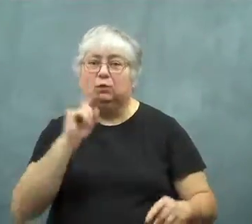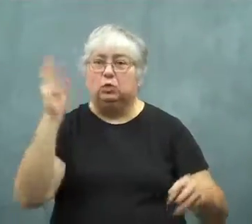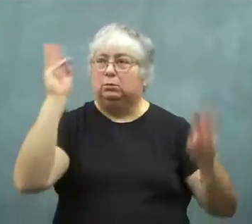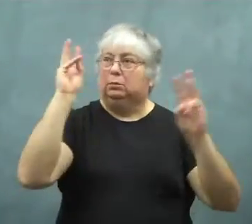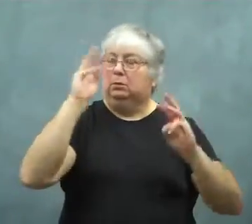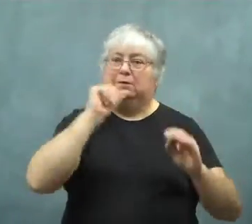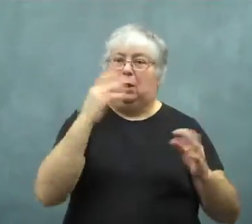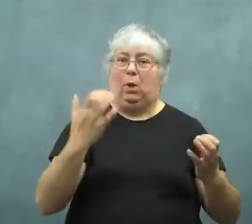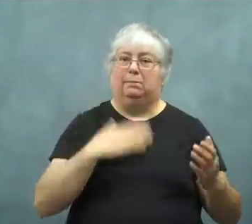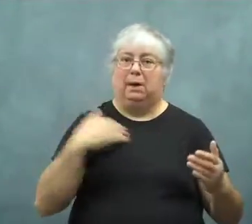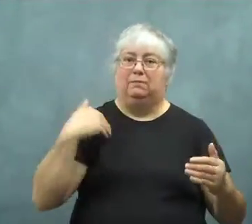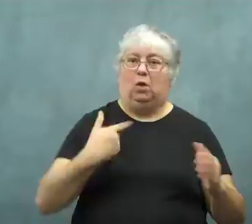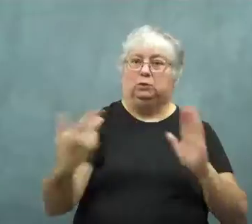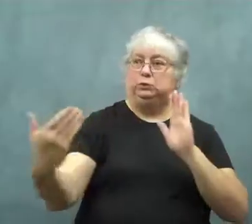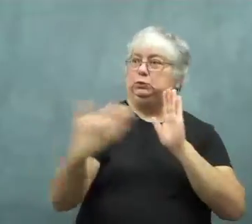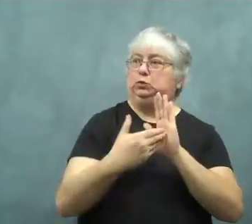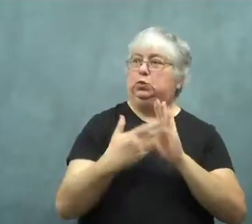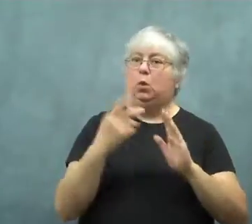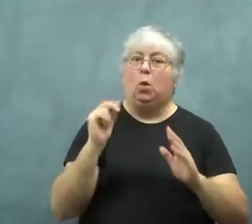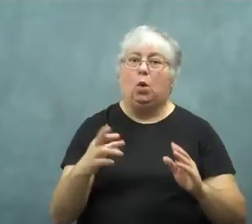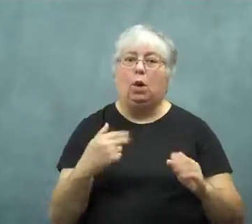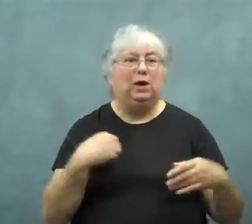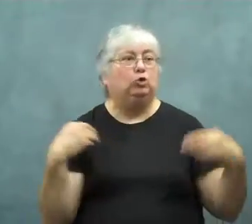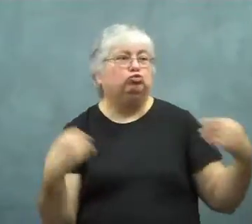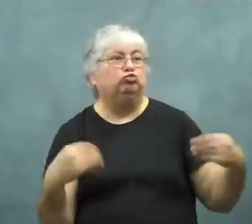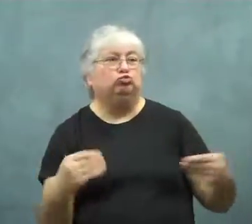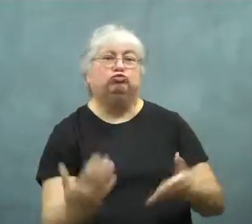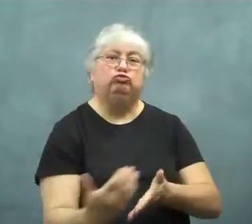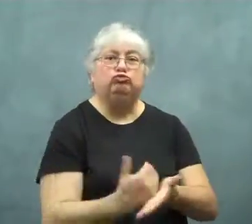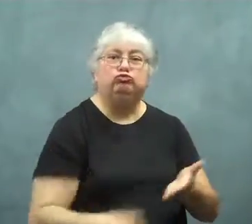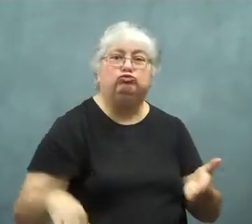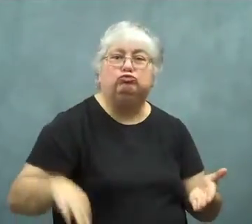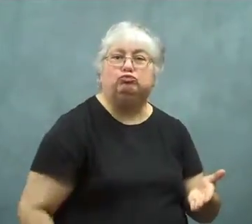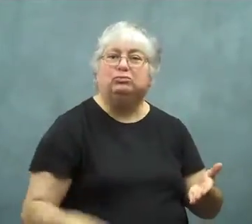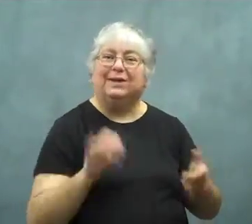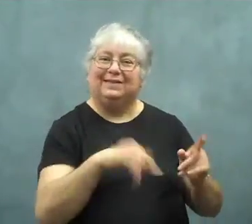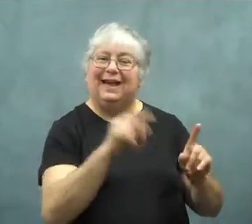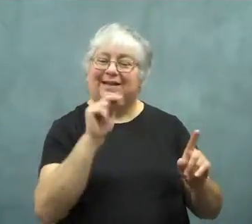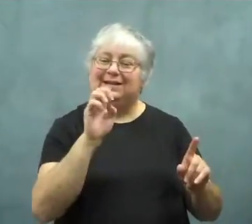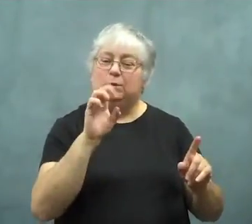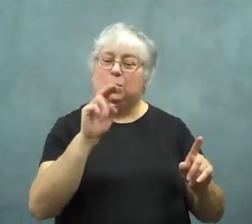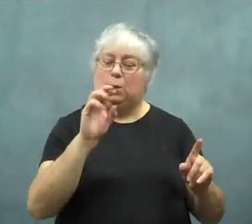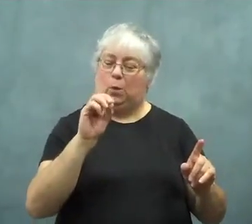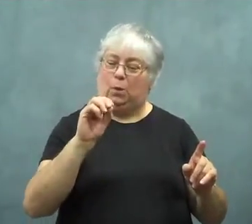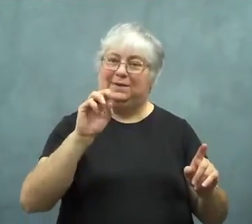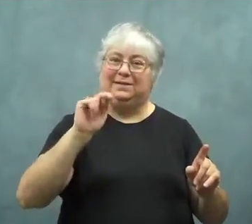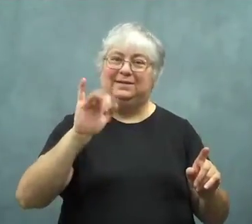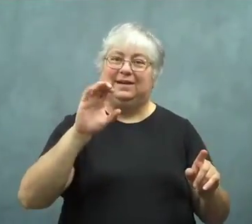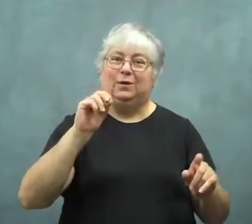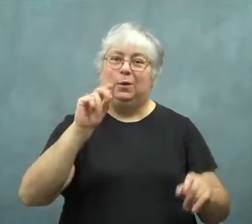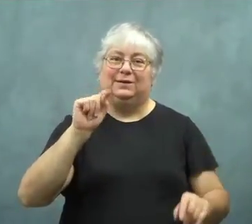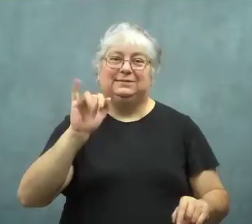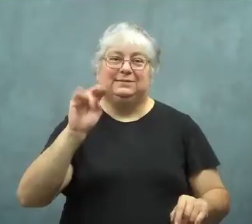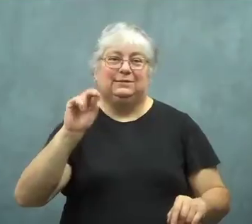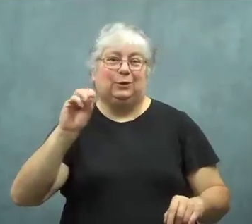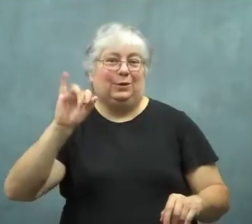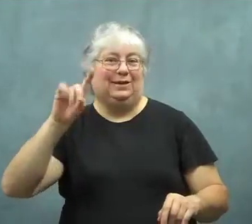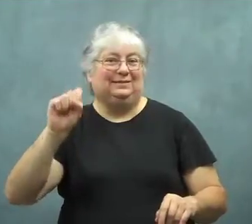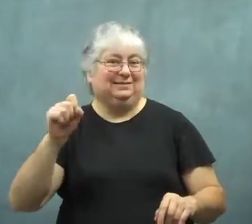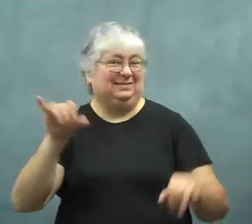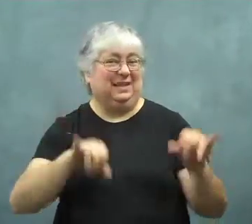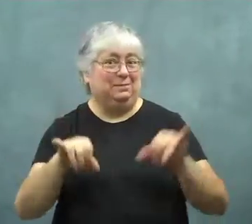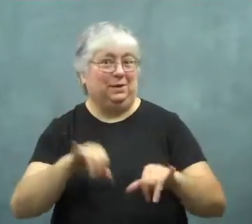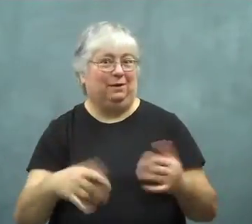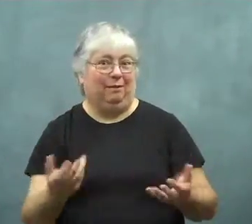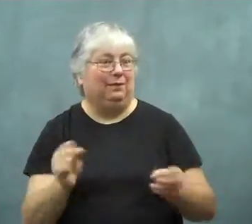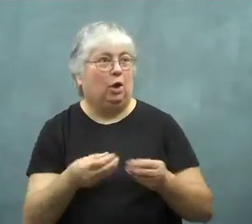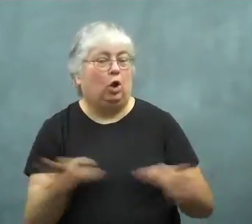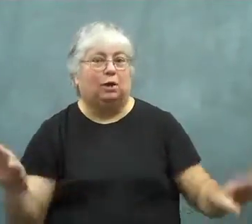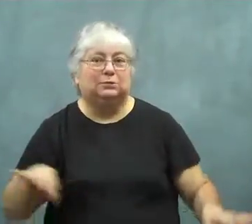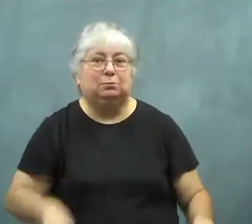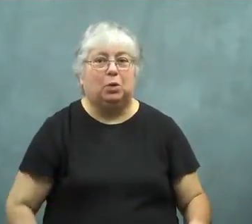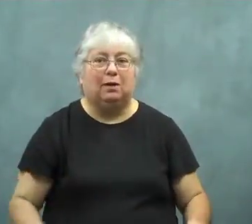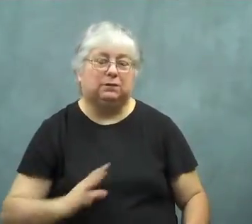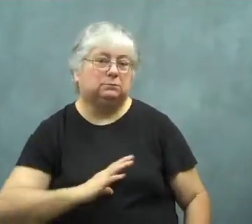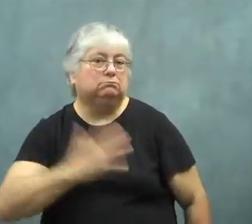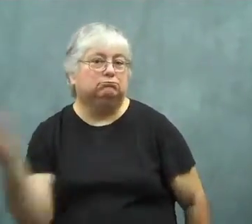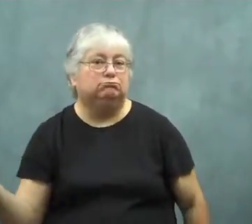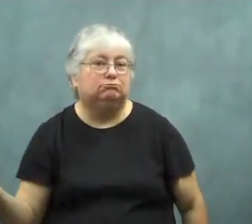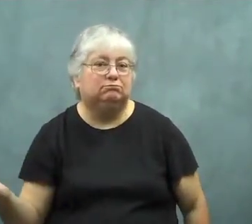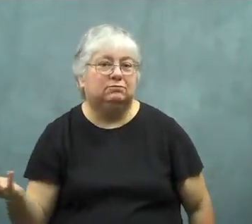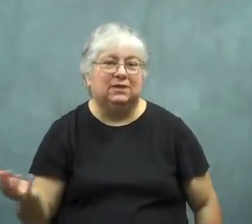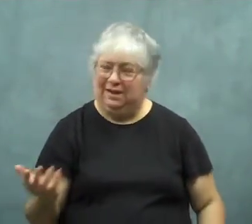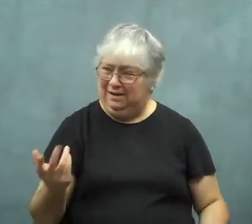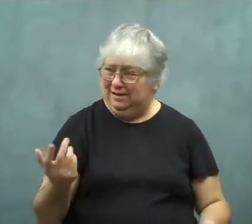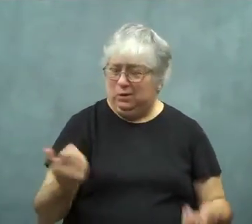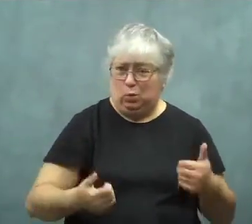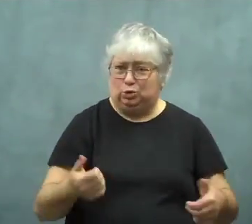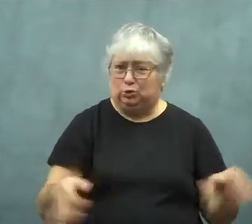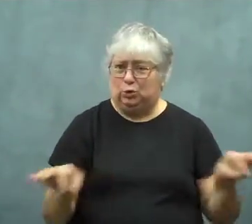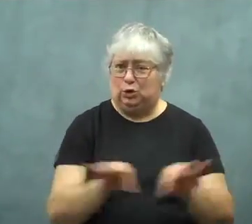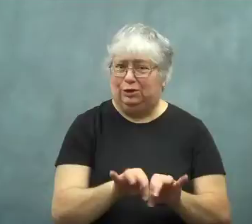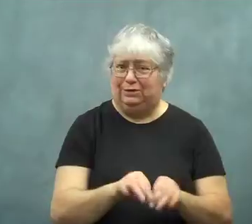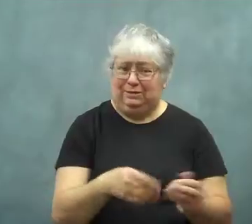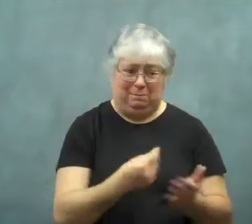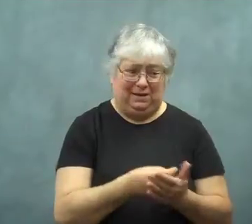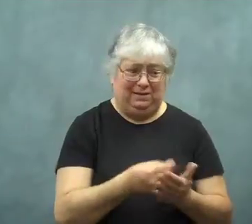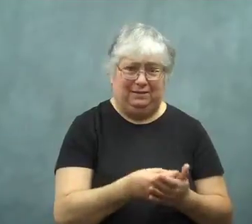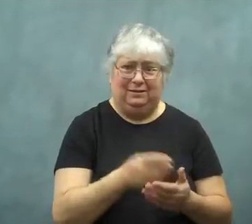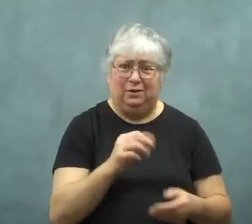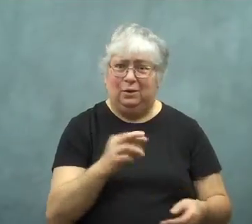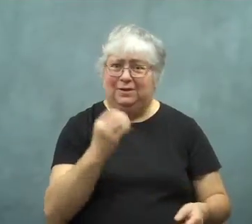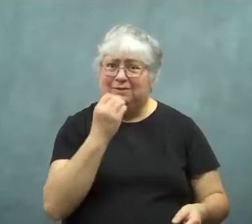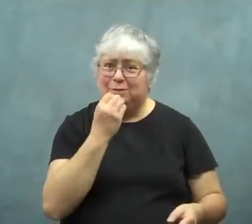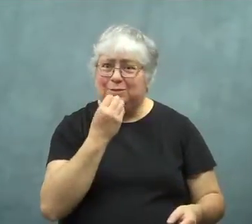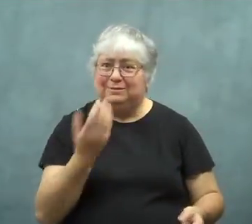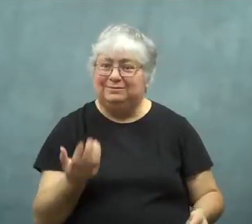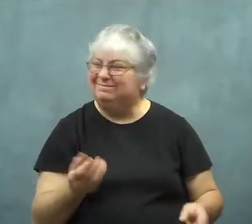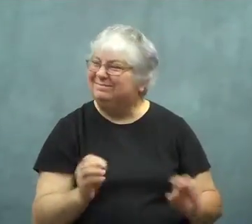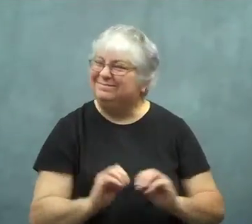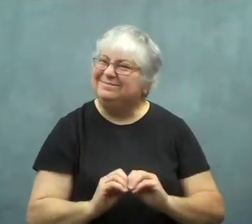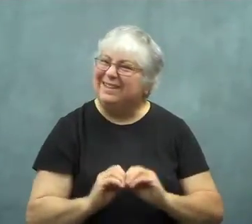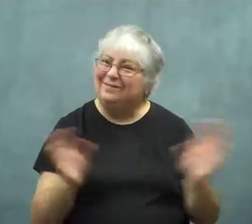They don't want to be sued, and make a lot of money from the neonicotinoids.